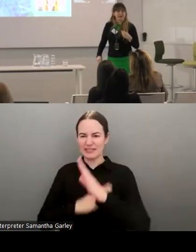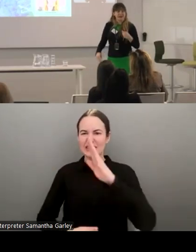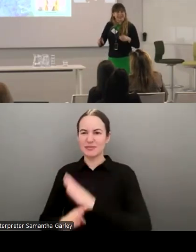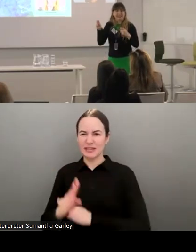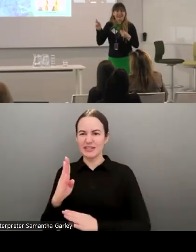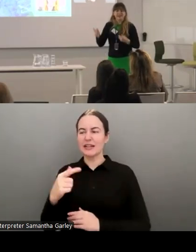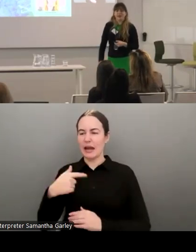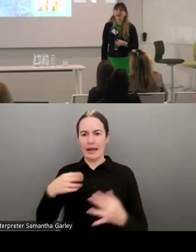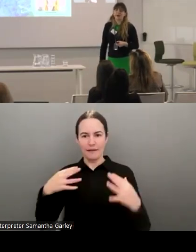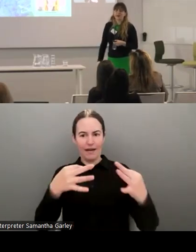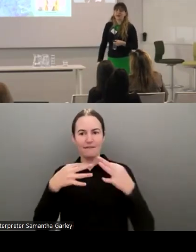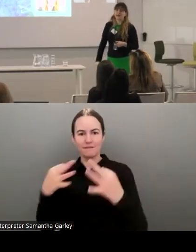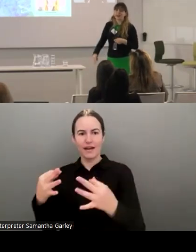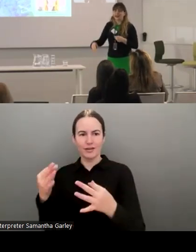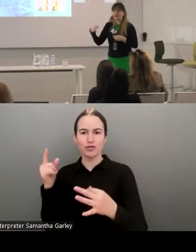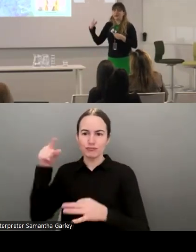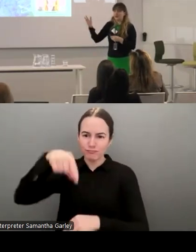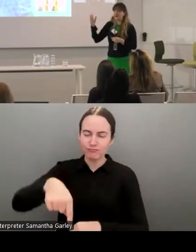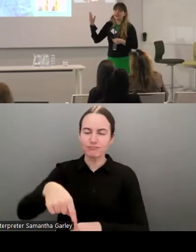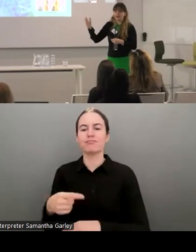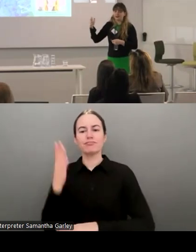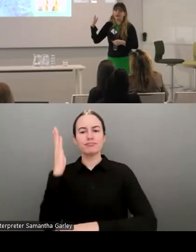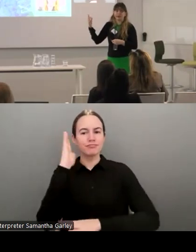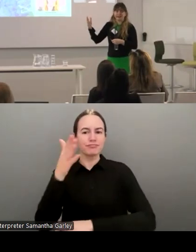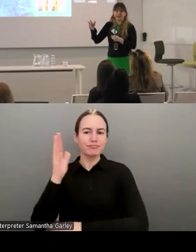scenes talking about disability in a more intersectional perspective,